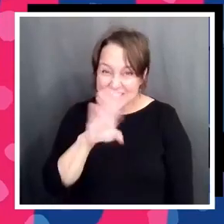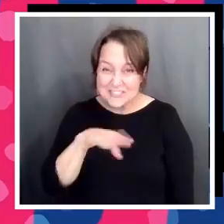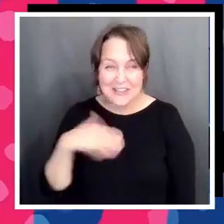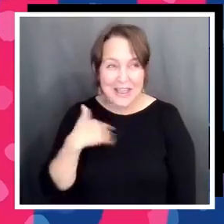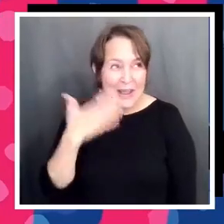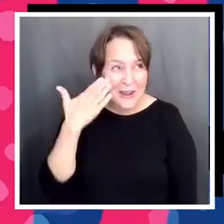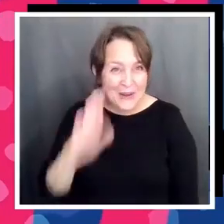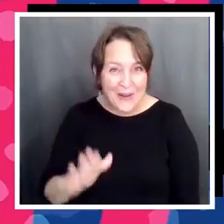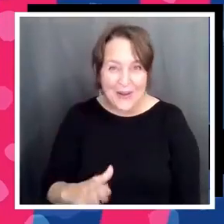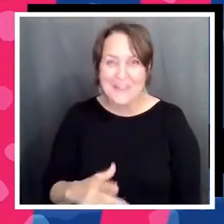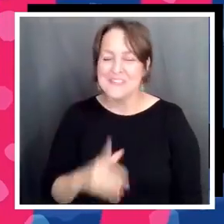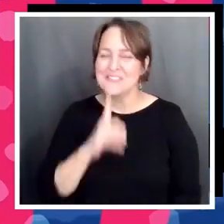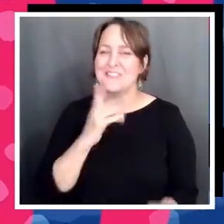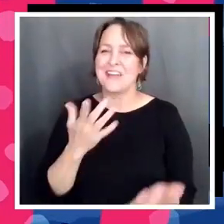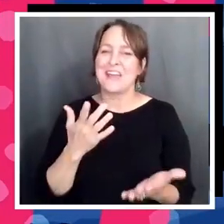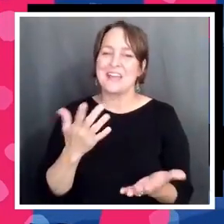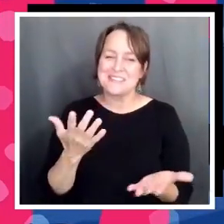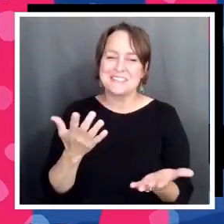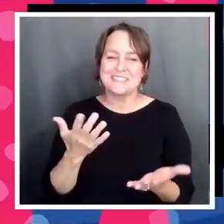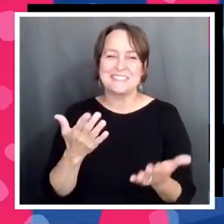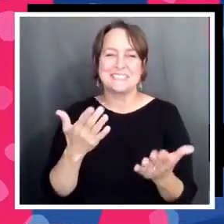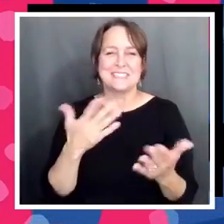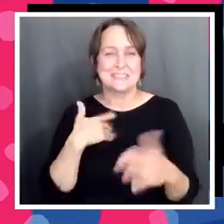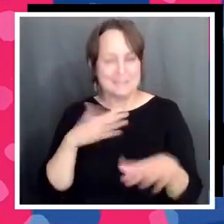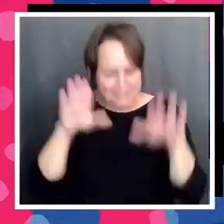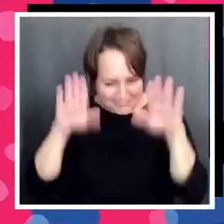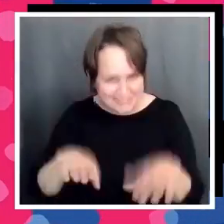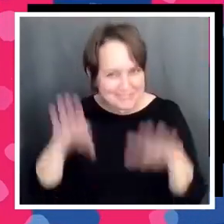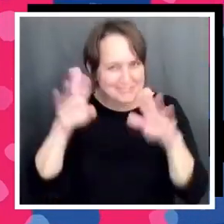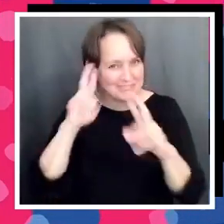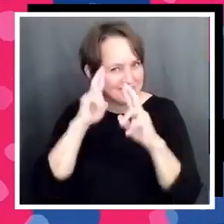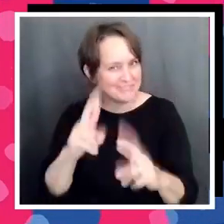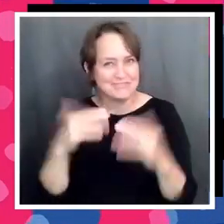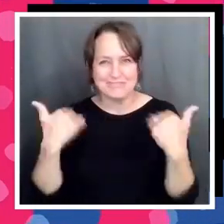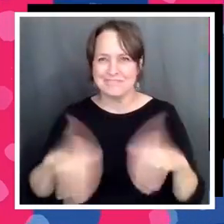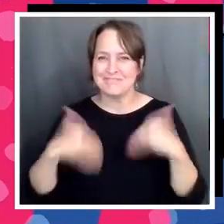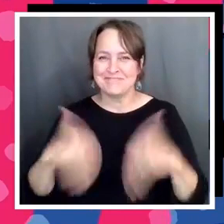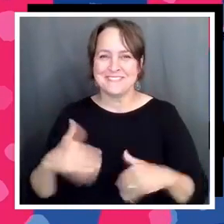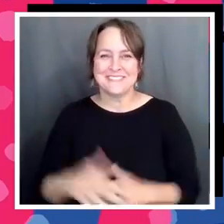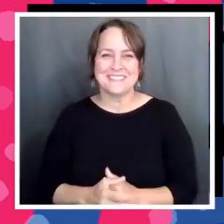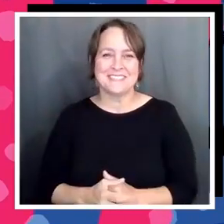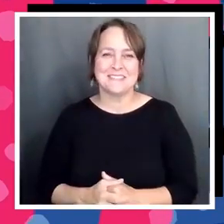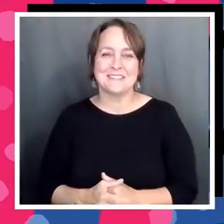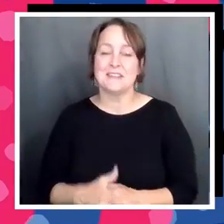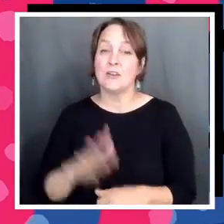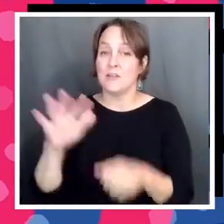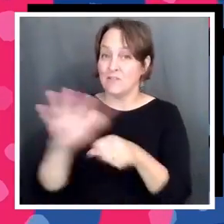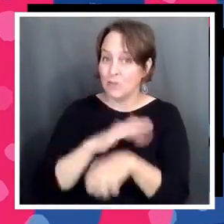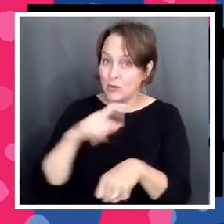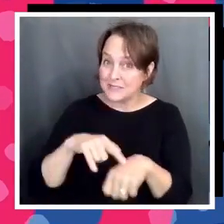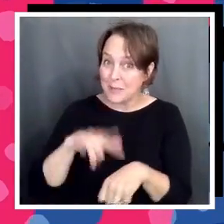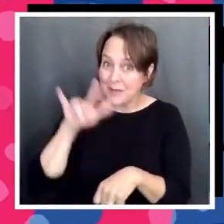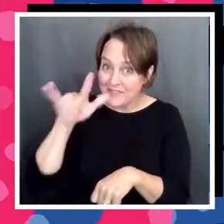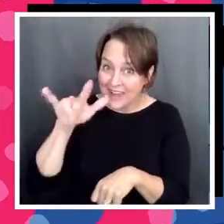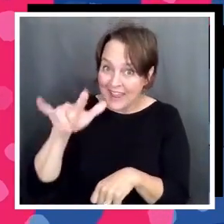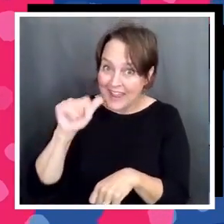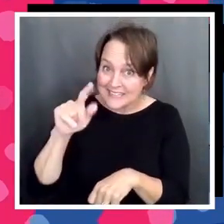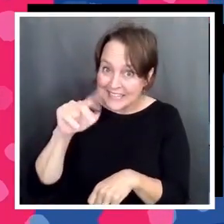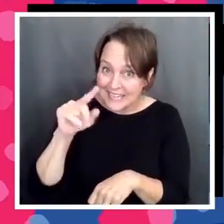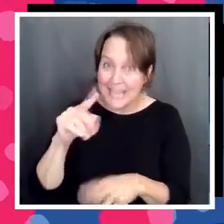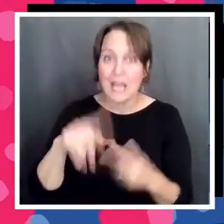OH MY GOSH!